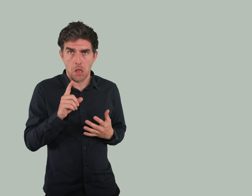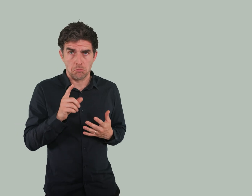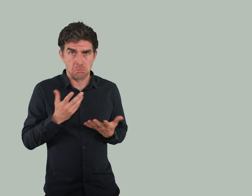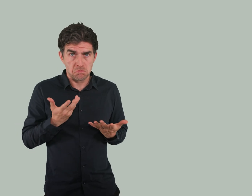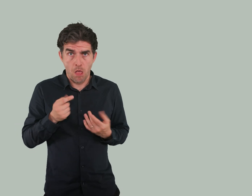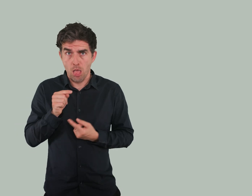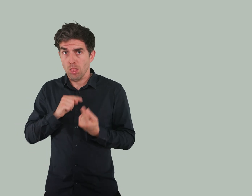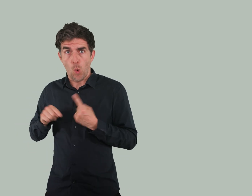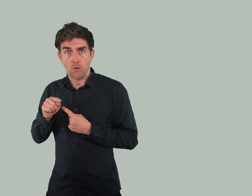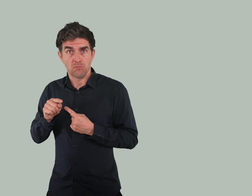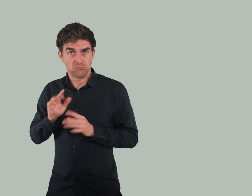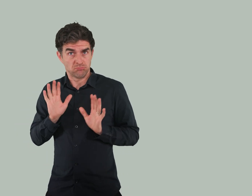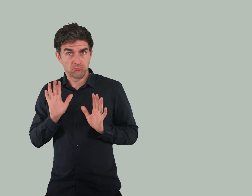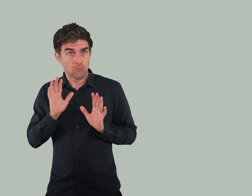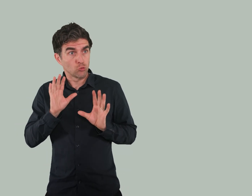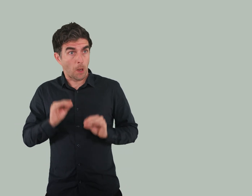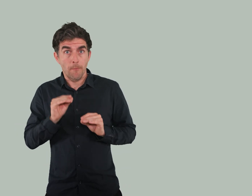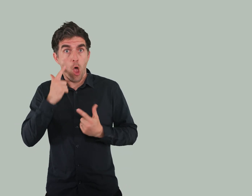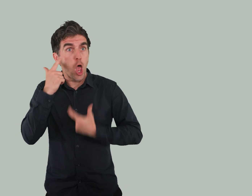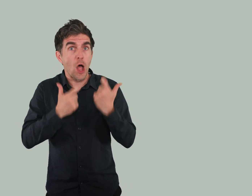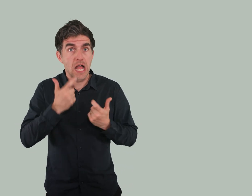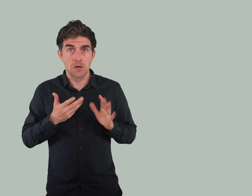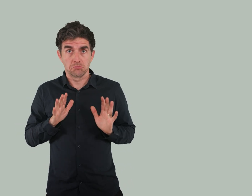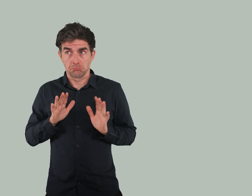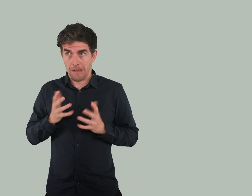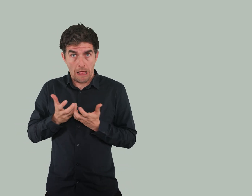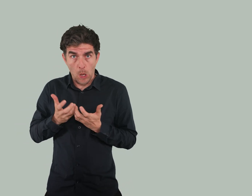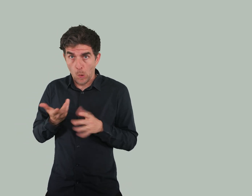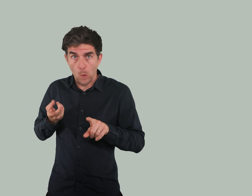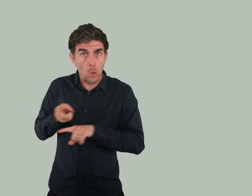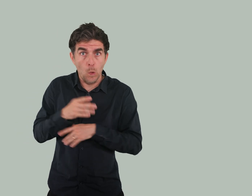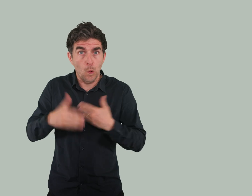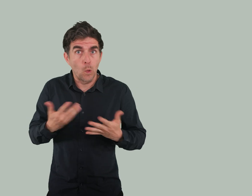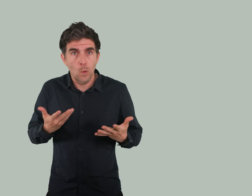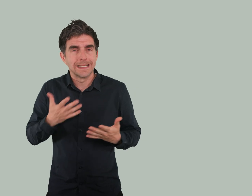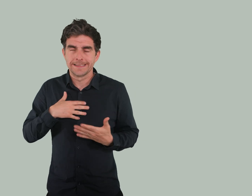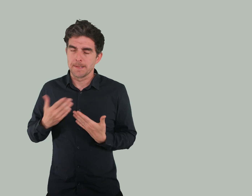It will do much less for those who have already stopped looking.